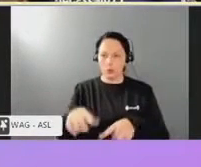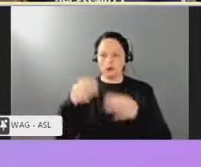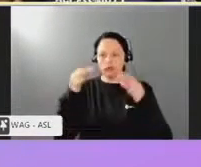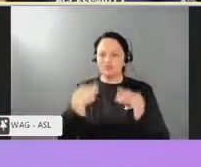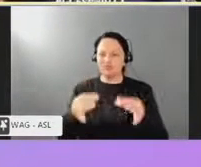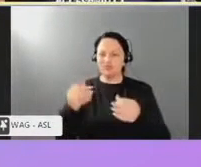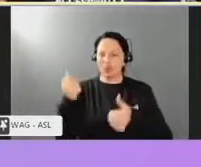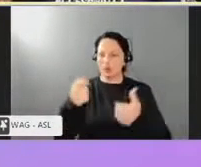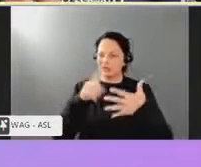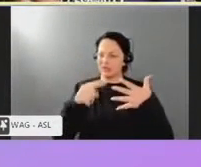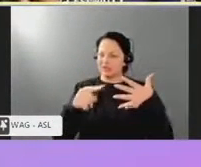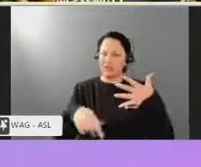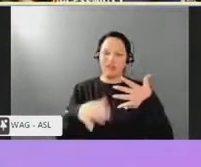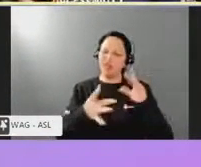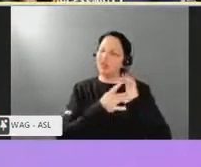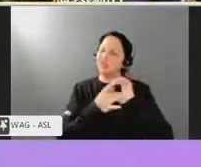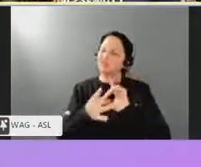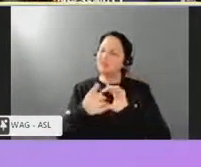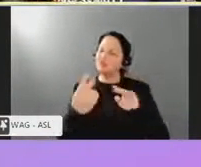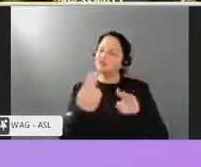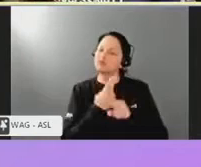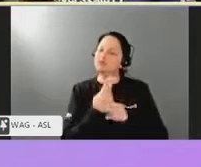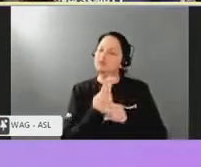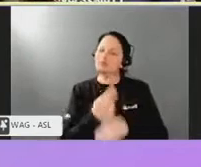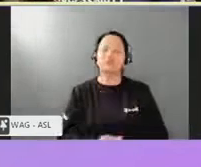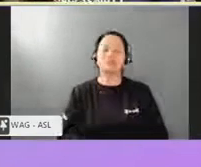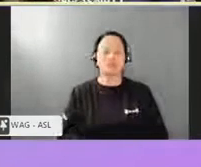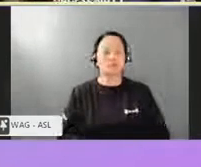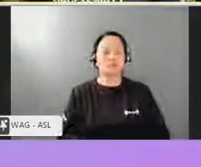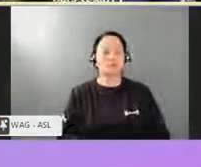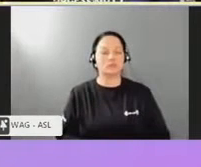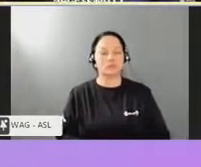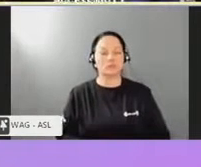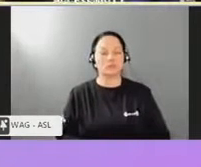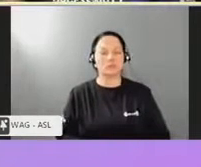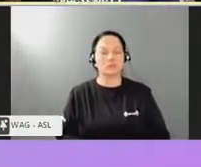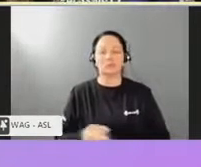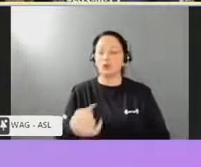information? Do you have a pie chart and you're supposed to determine what is what based